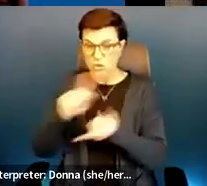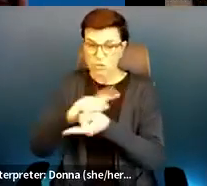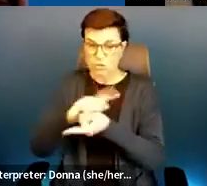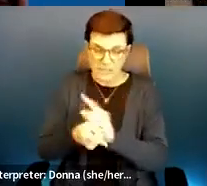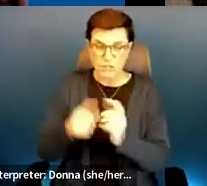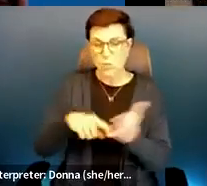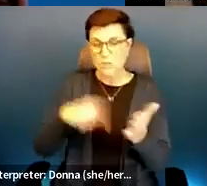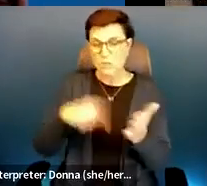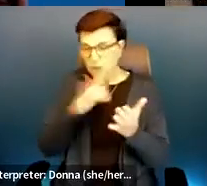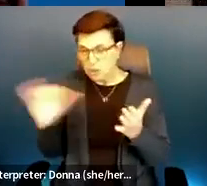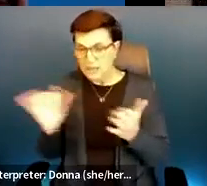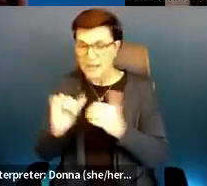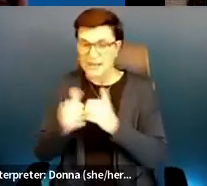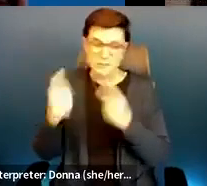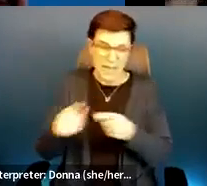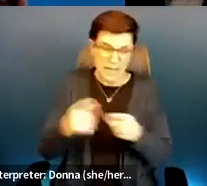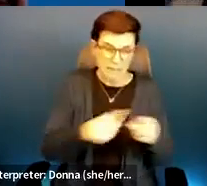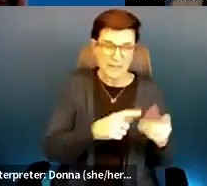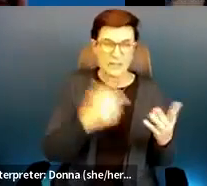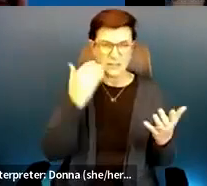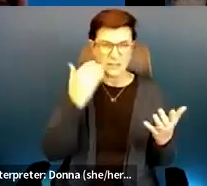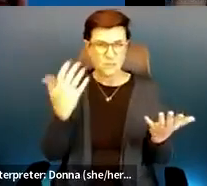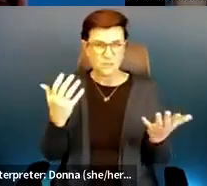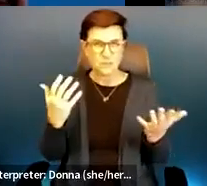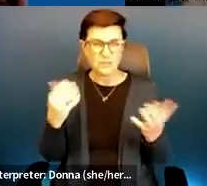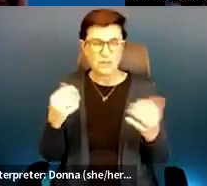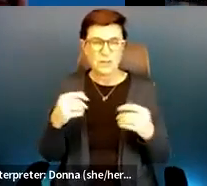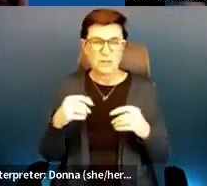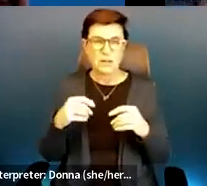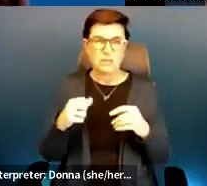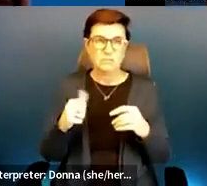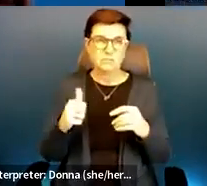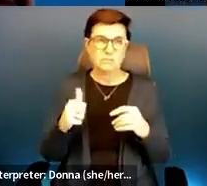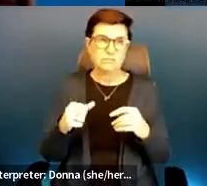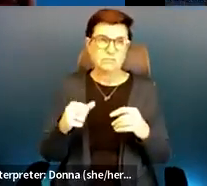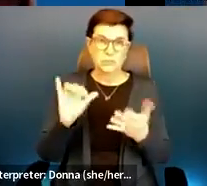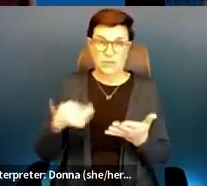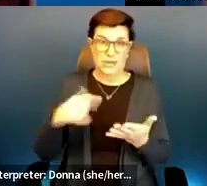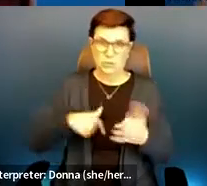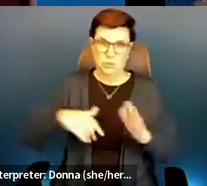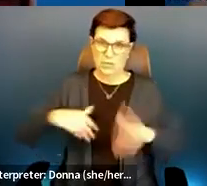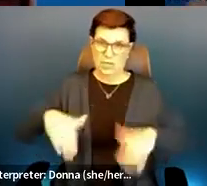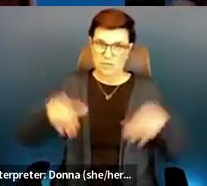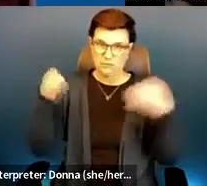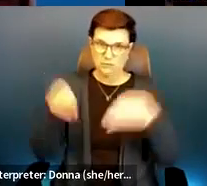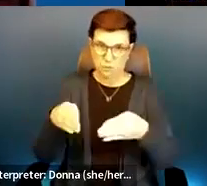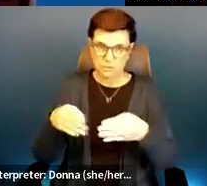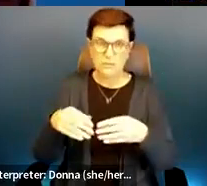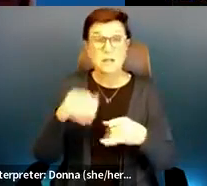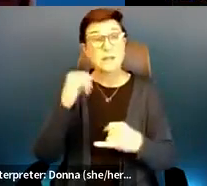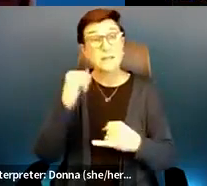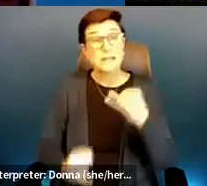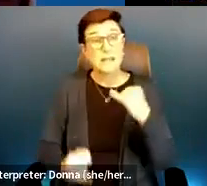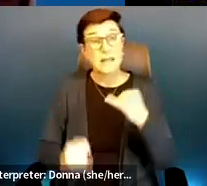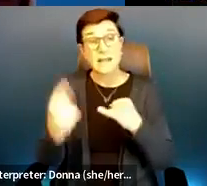I'm not saying that, you know, wouldn't be a useful exercise, but really wasn't what we focused on here. The last one, I think, is something